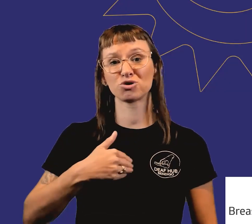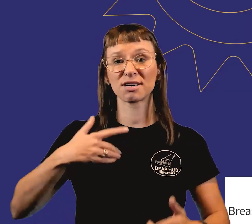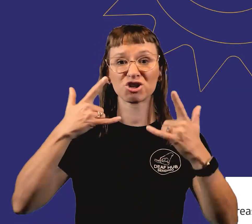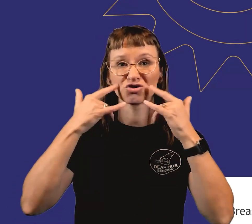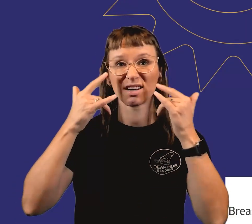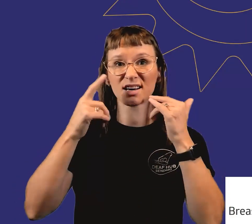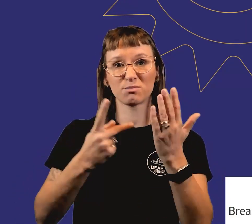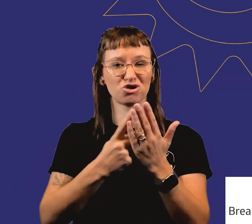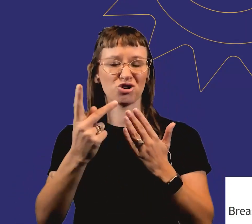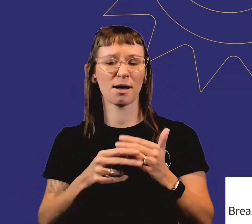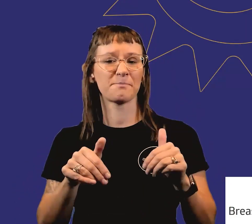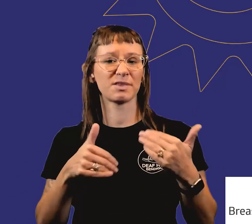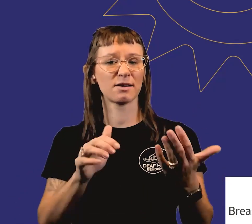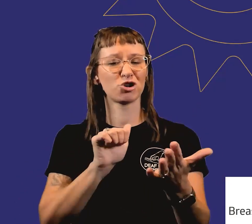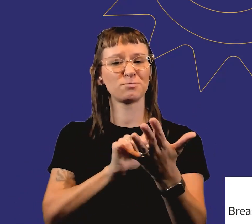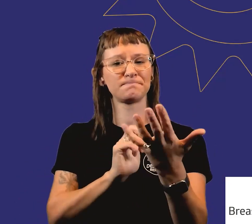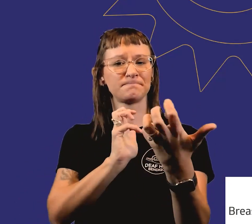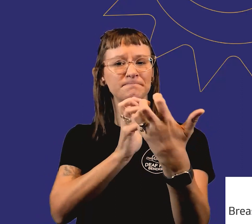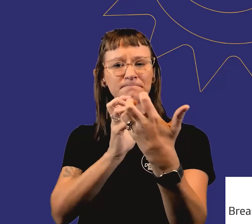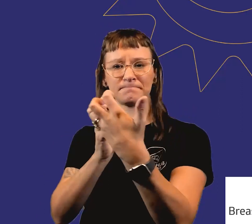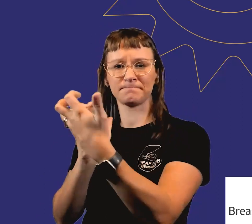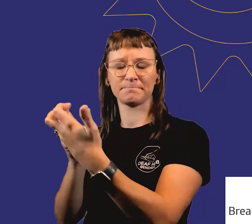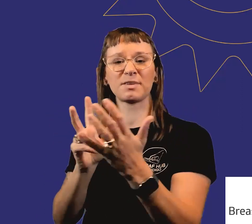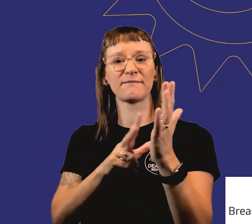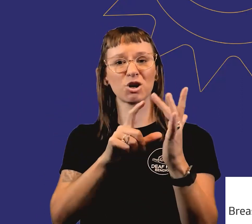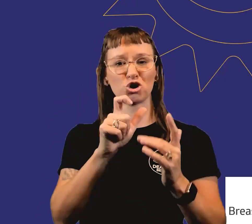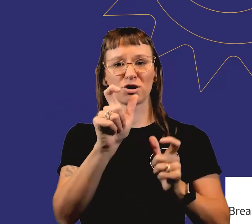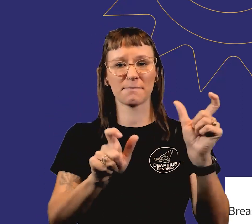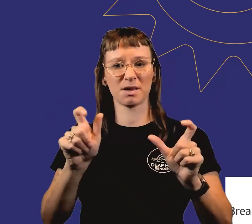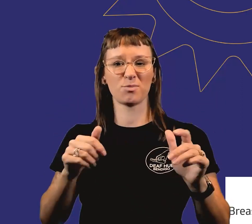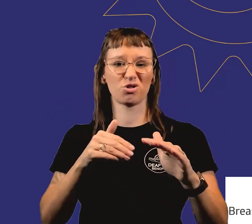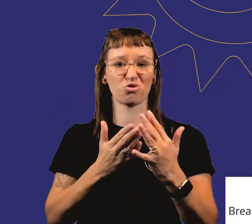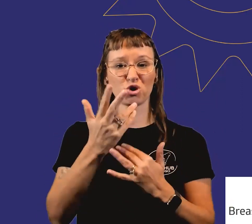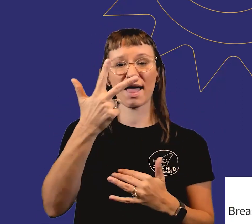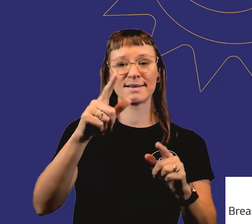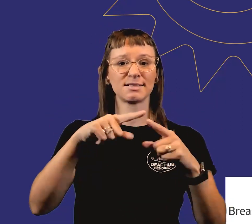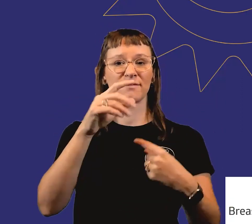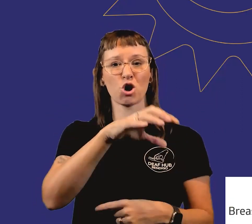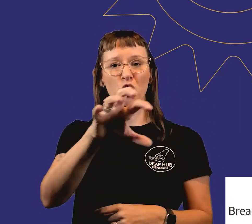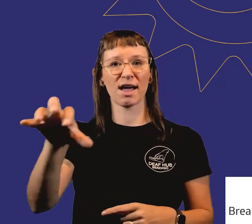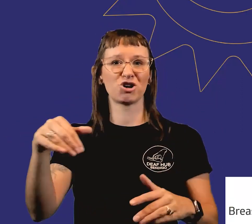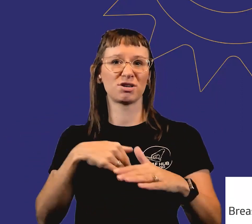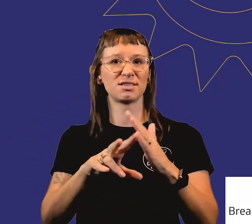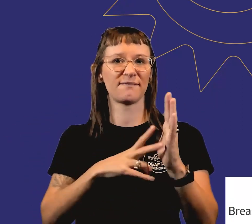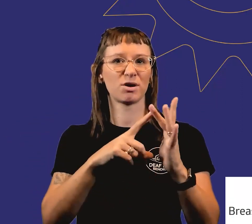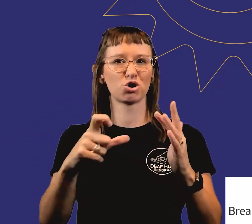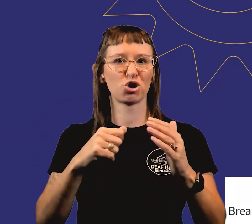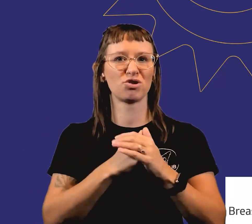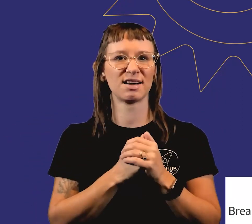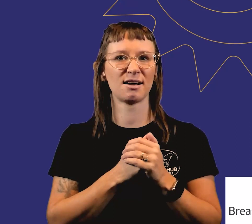The BreastScreen Victoria program is delivered to eligible Victorians through 8 Screening and Assessment Services located throughout the state.